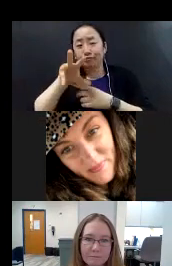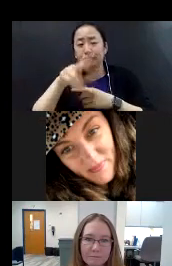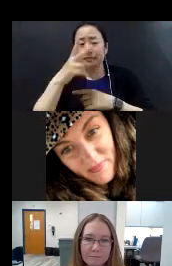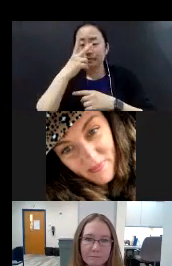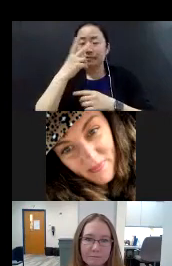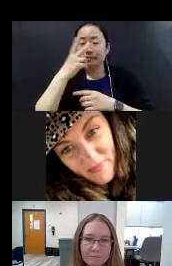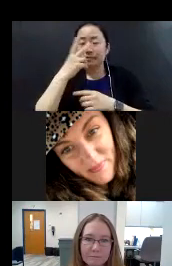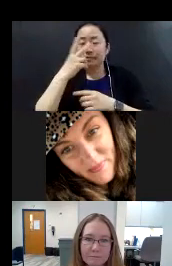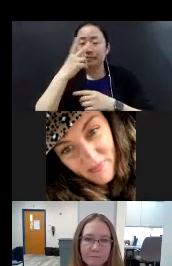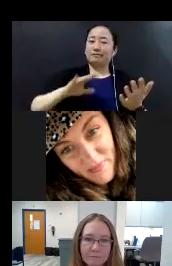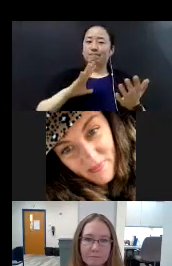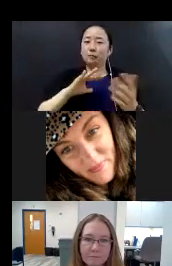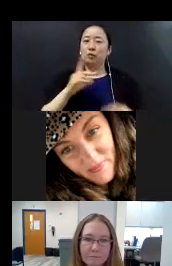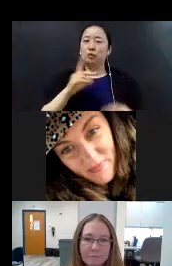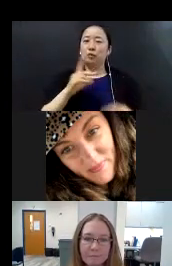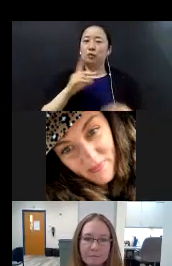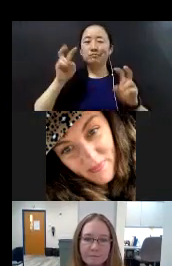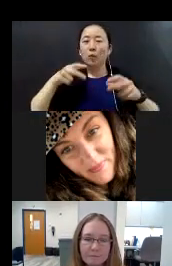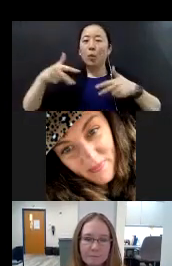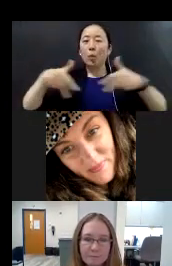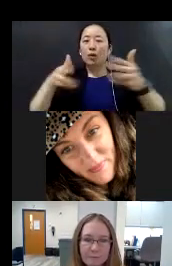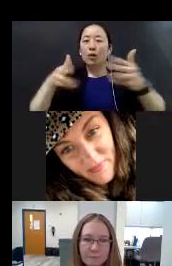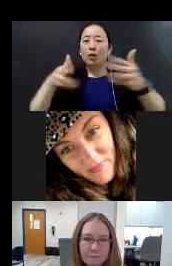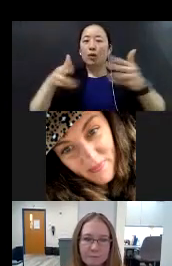ABLE TO WALK THROUGH THE HOME. WE ARE SEEING THE APPROACH TO THE MAIN LIVING AREA AS